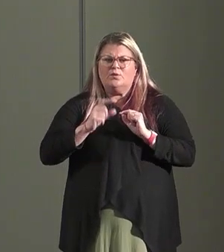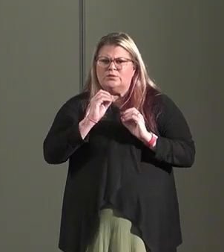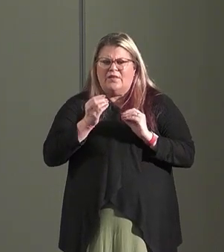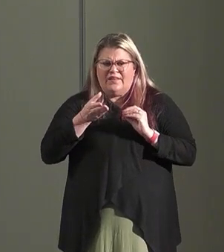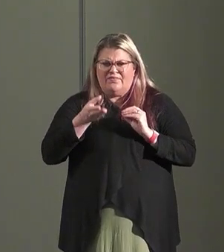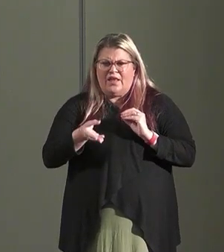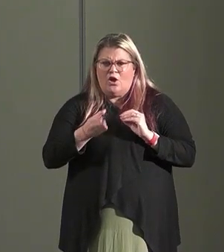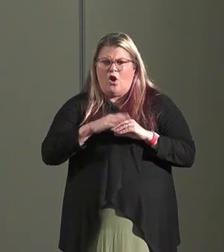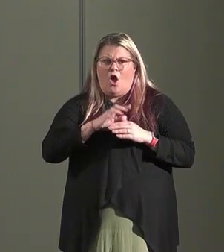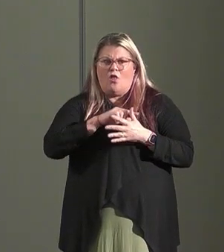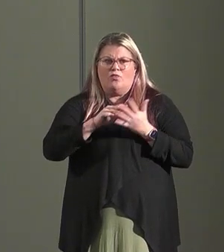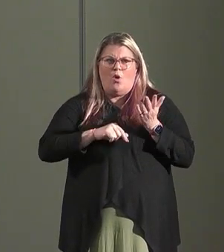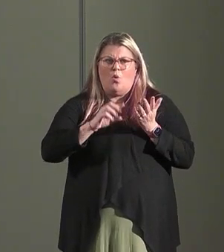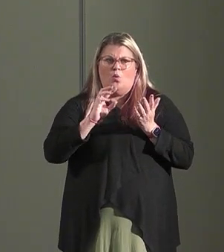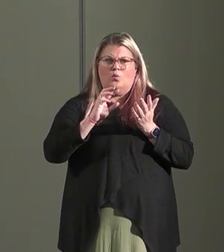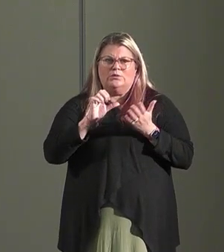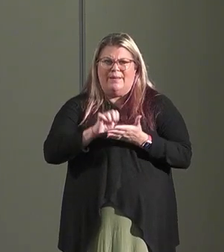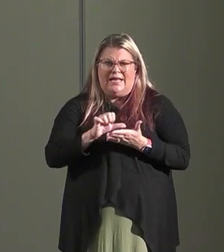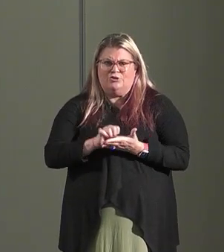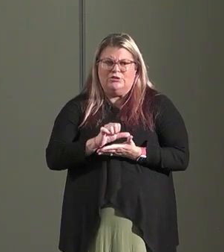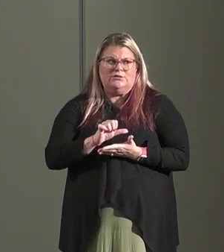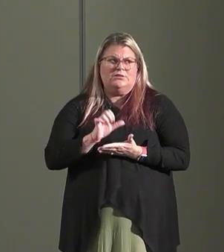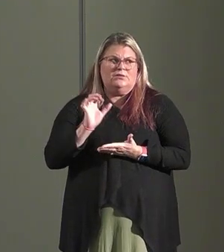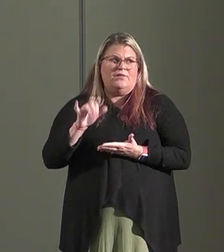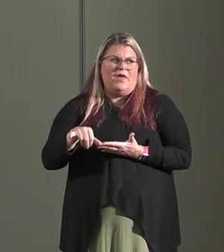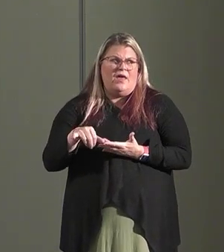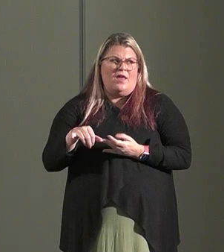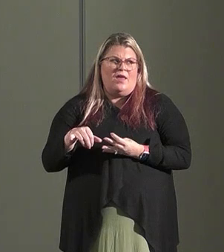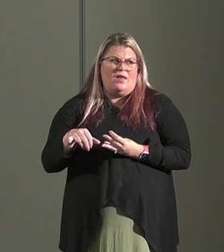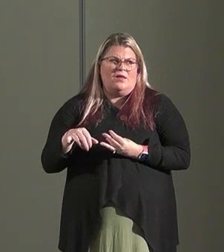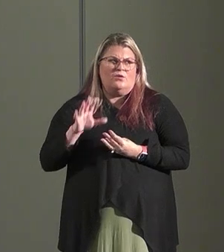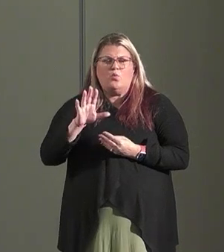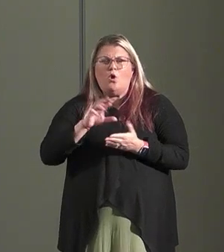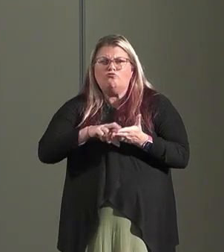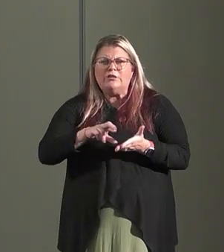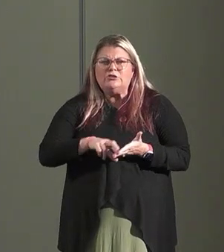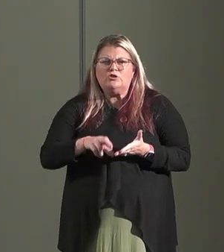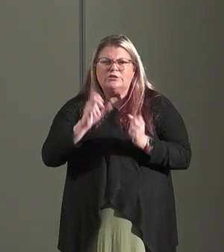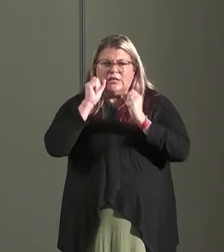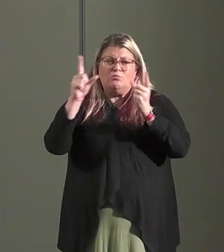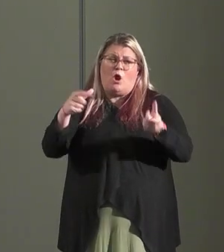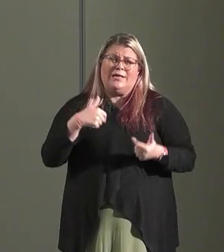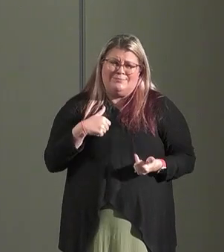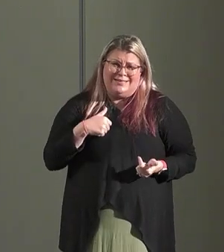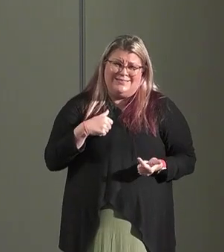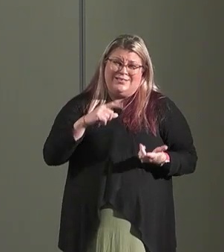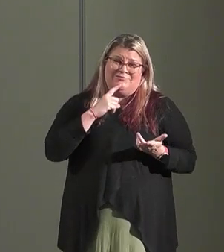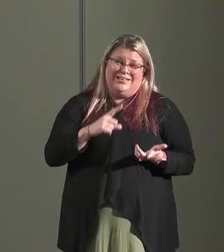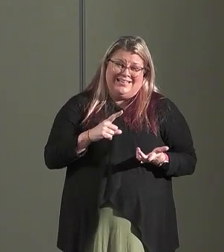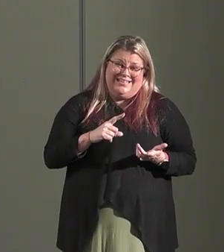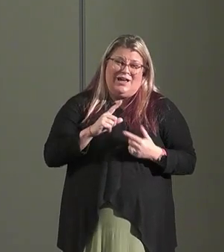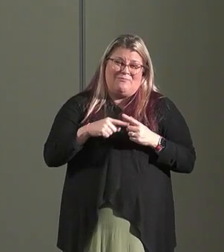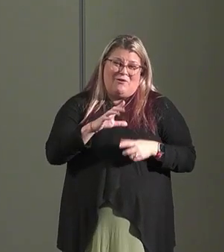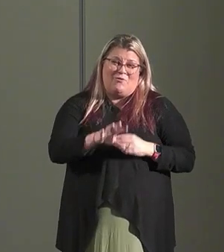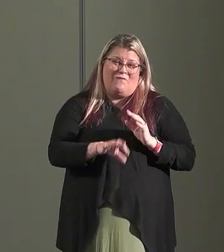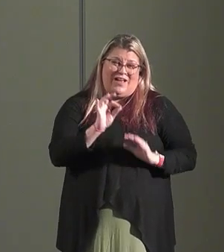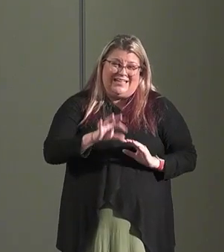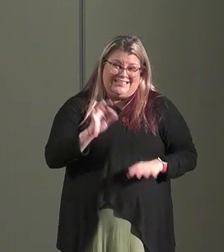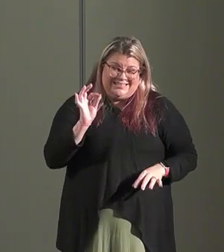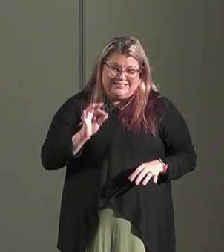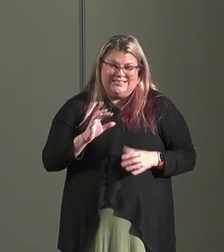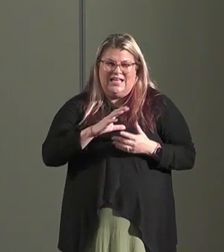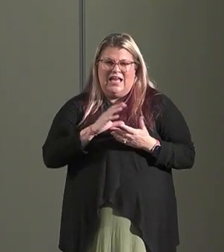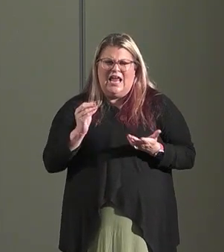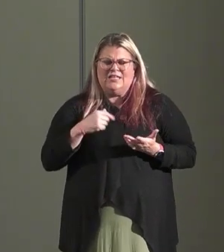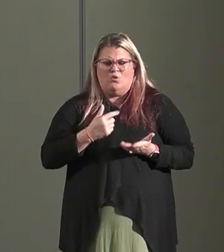those pages that -- on your research that surprise me in terms of the findings. I ask myself,